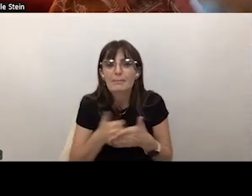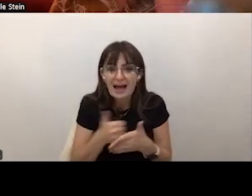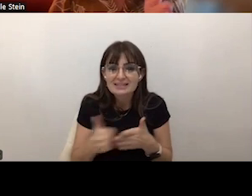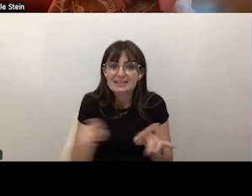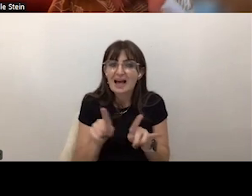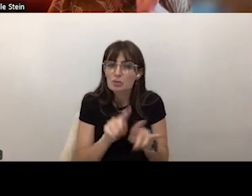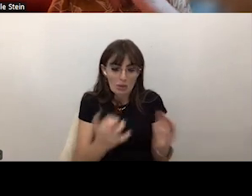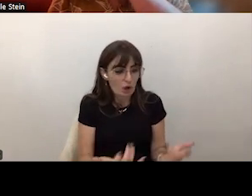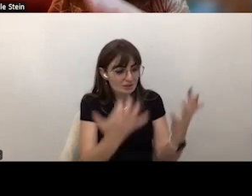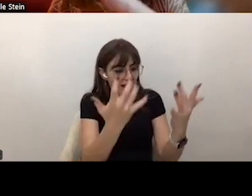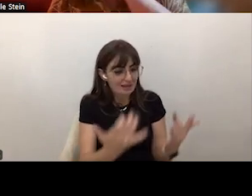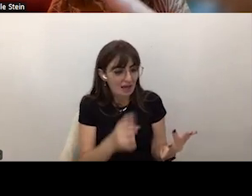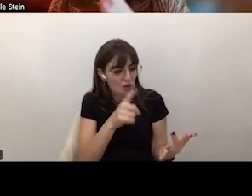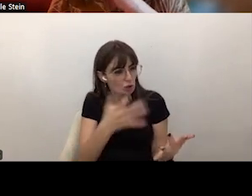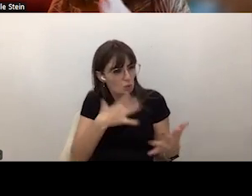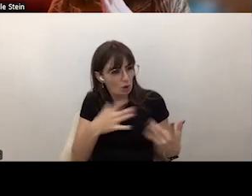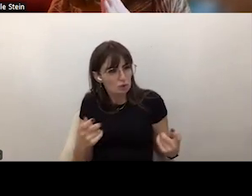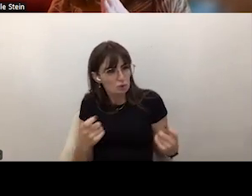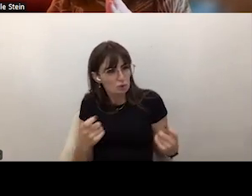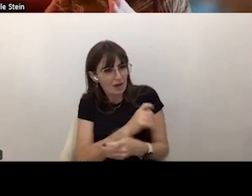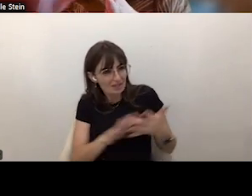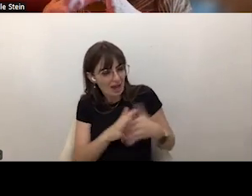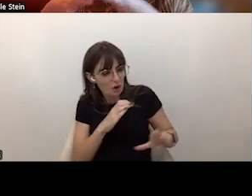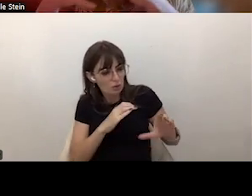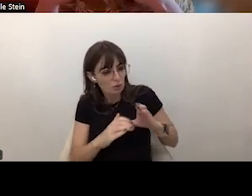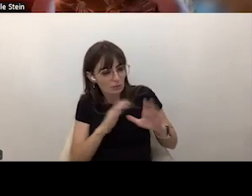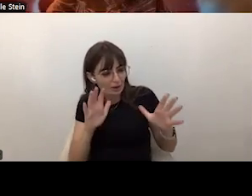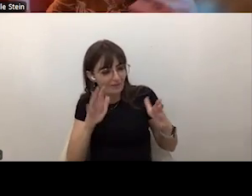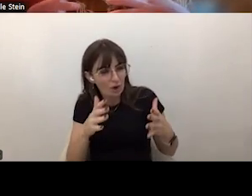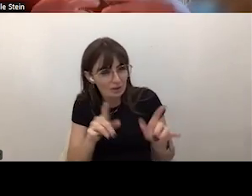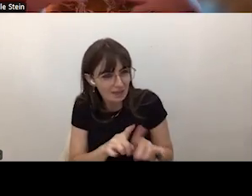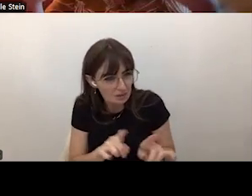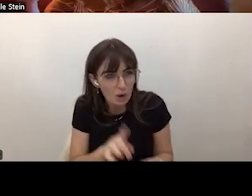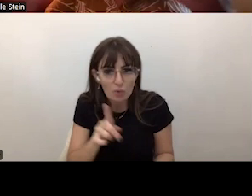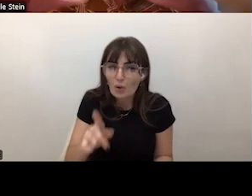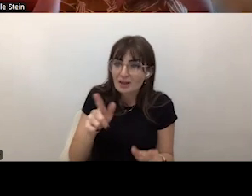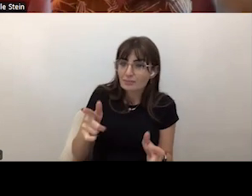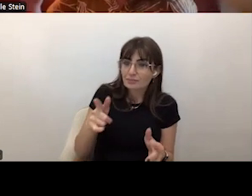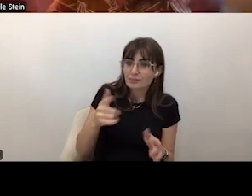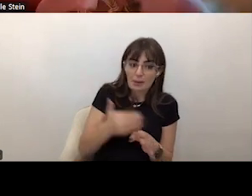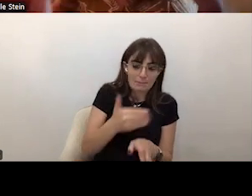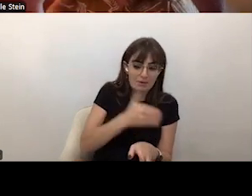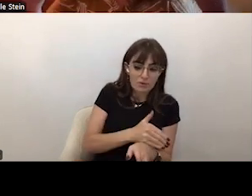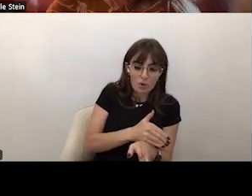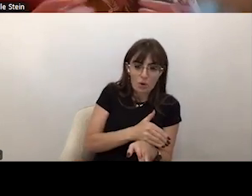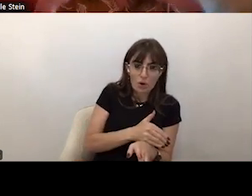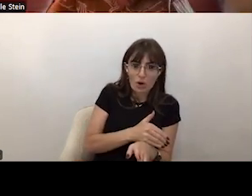and you want to change the communication focus, instead of it being before we you need a lot of